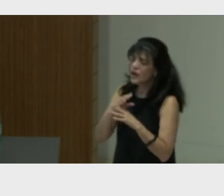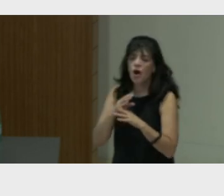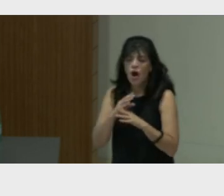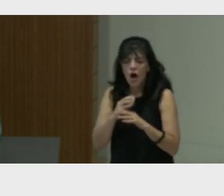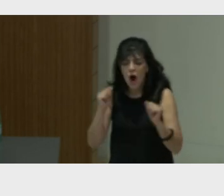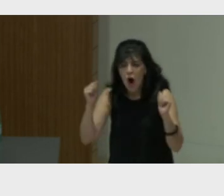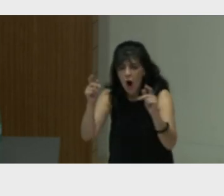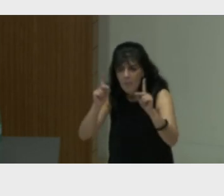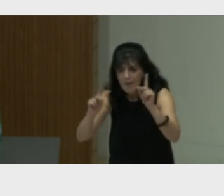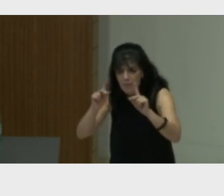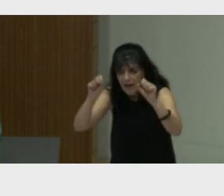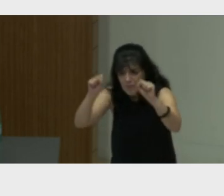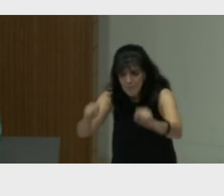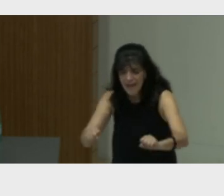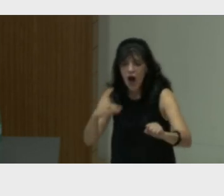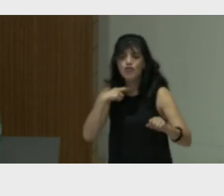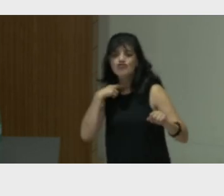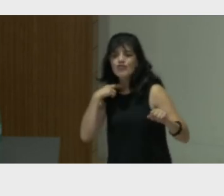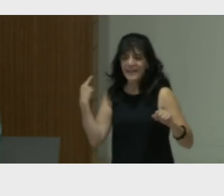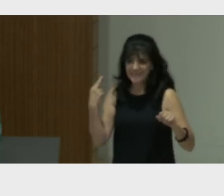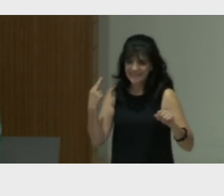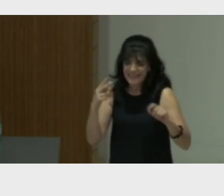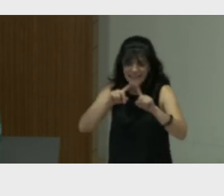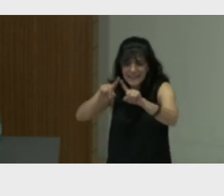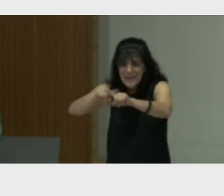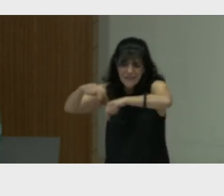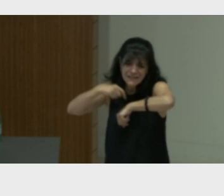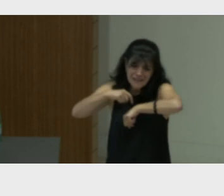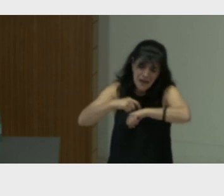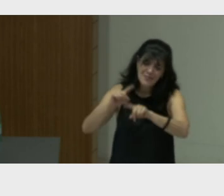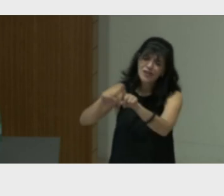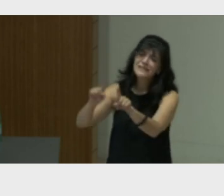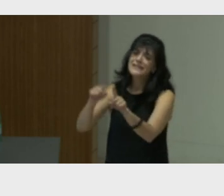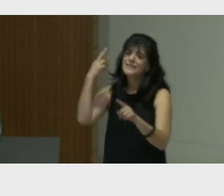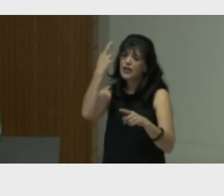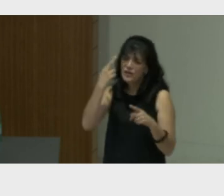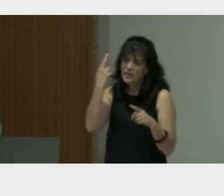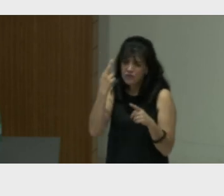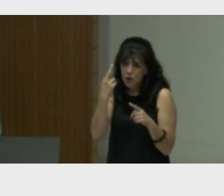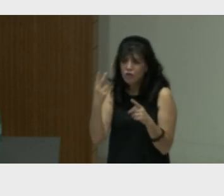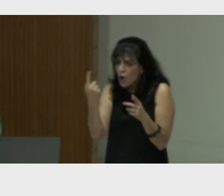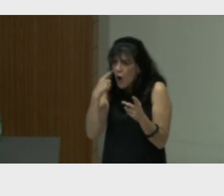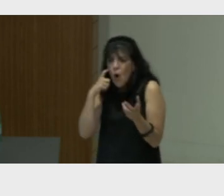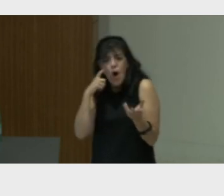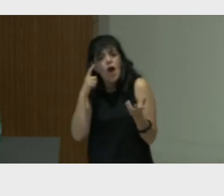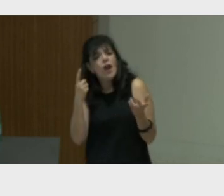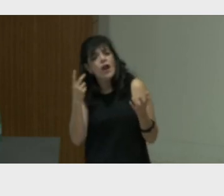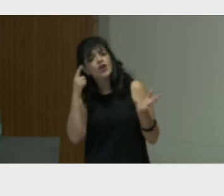at times, and for various reasons. It is upon us all to be mindful of where power imbalances lie